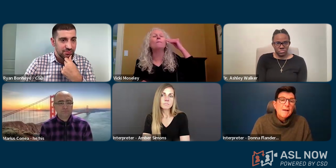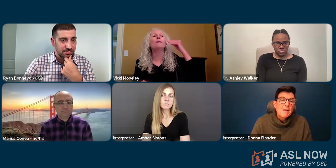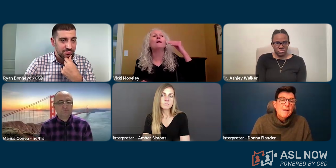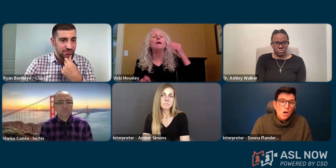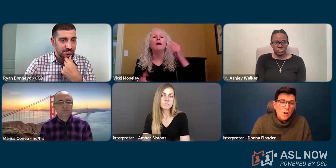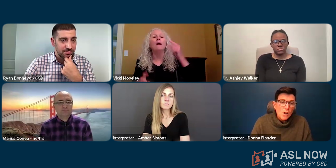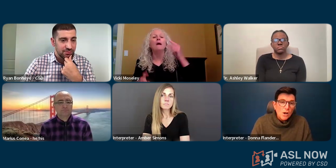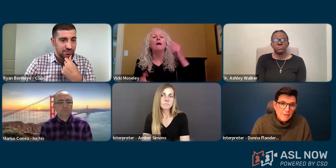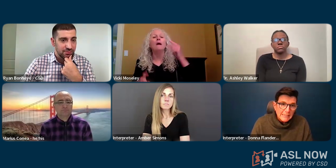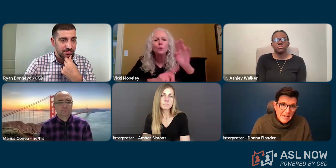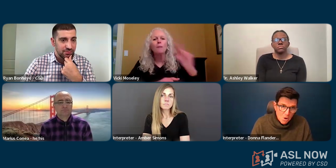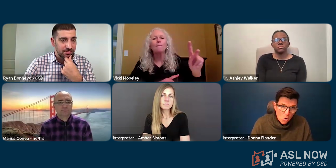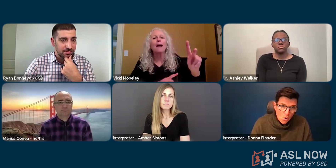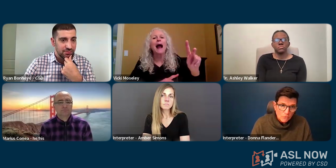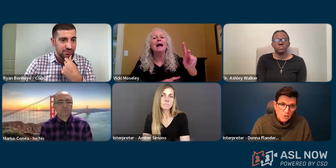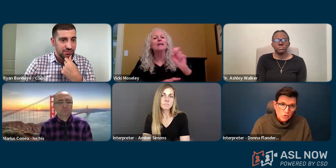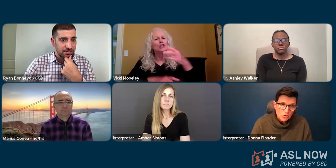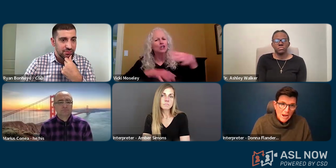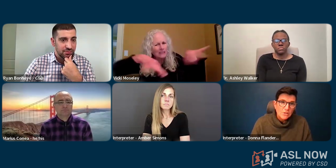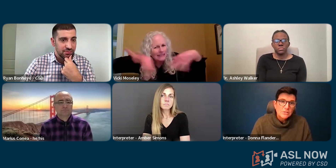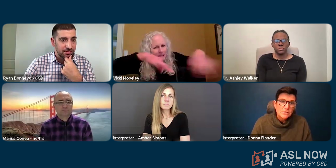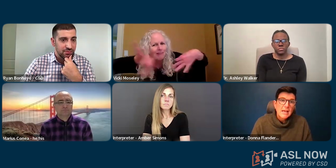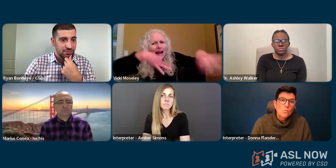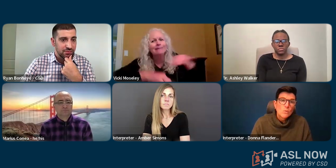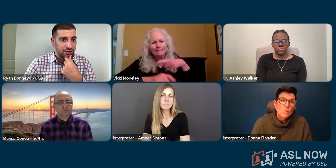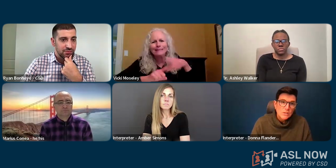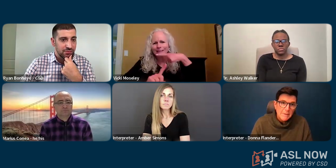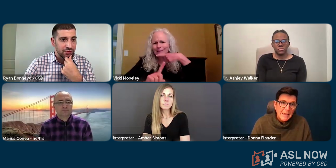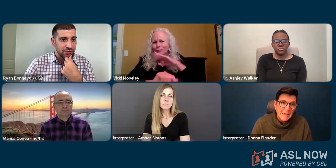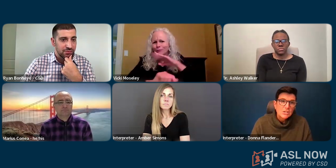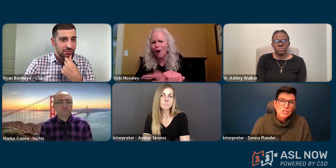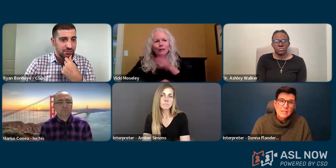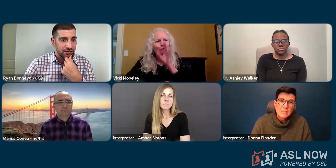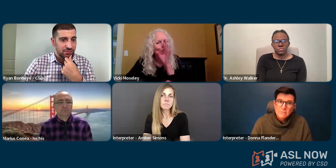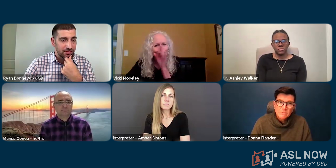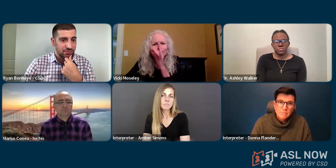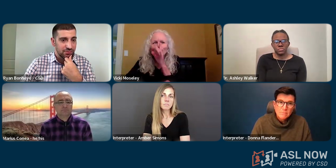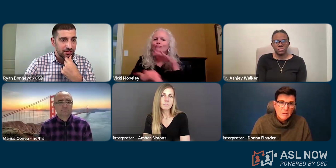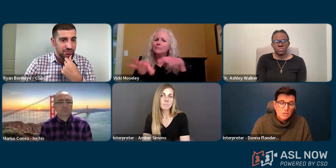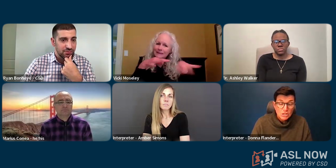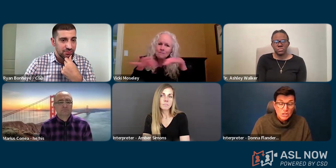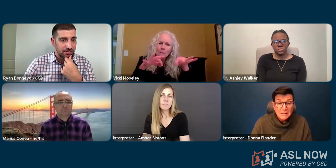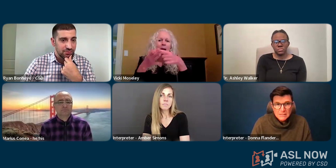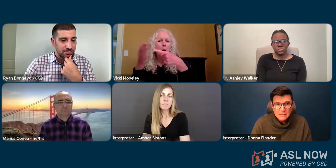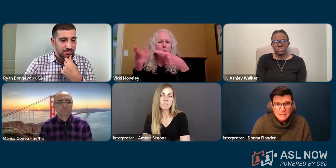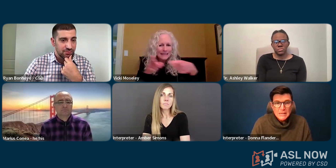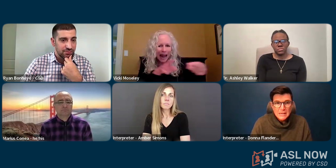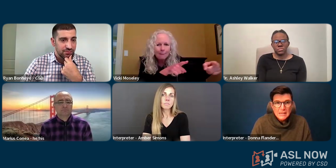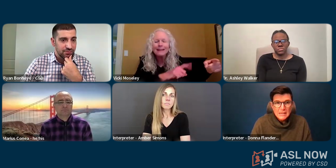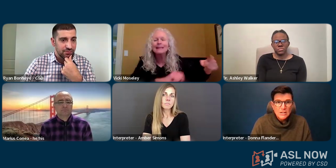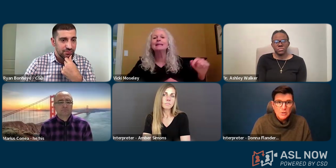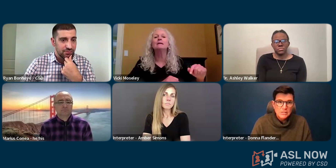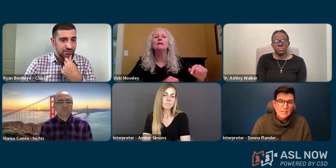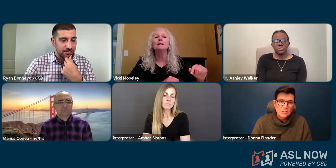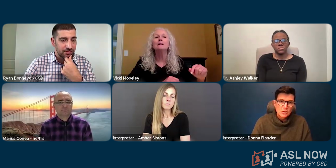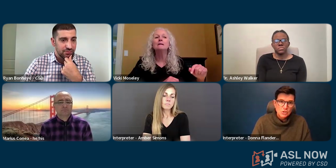And my daughter, she finally came home from her travels and we went to the bank and she, she is a speaking and hearing person